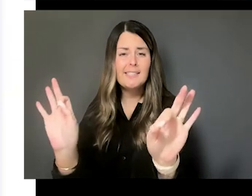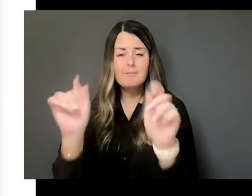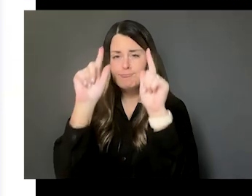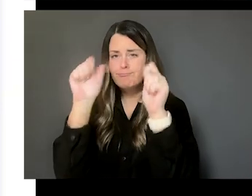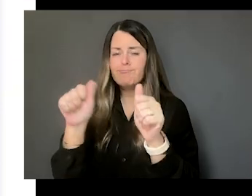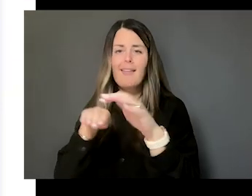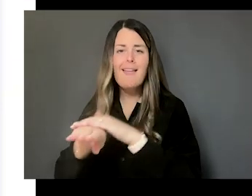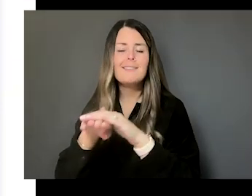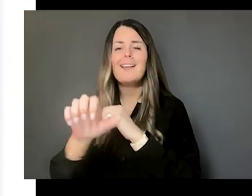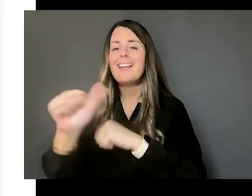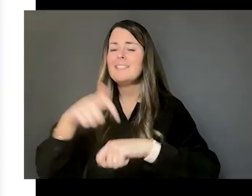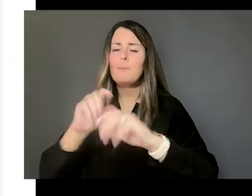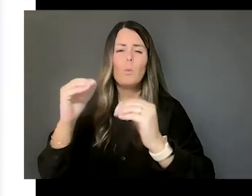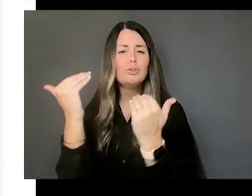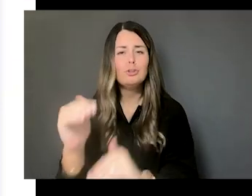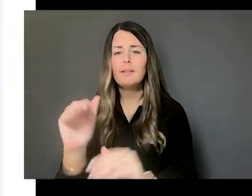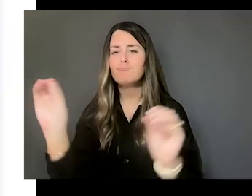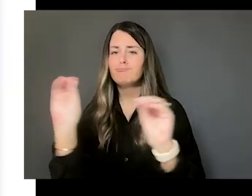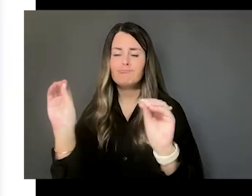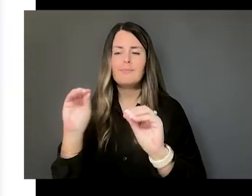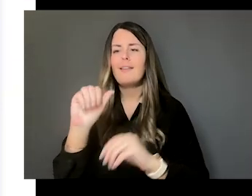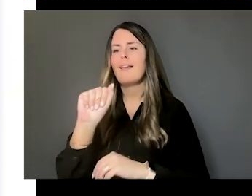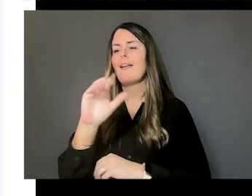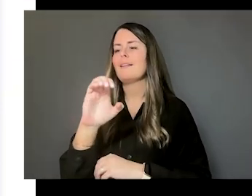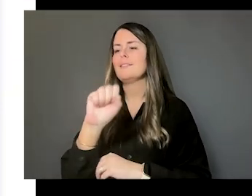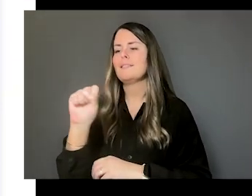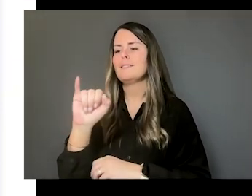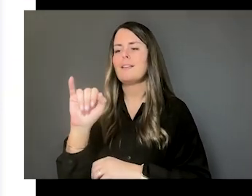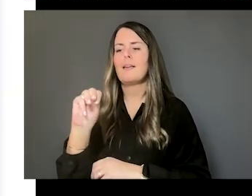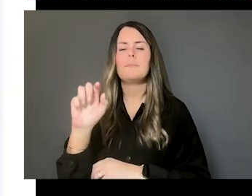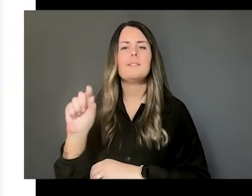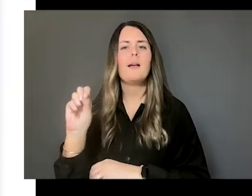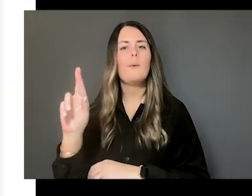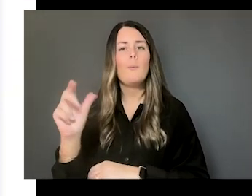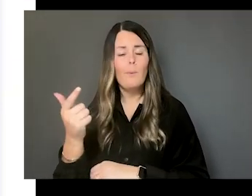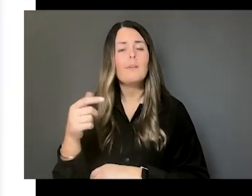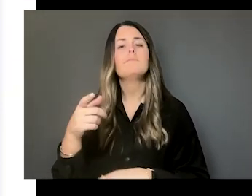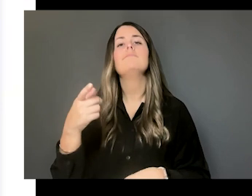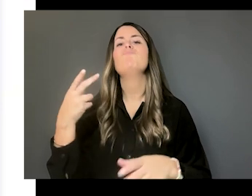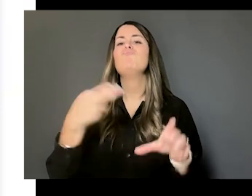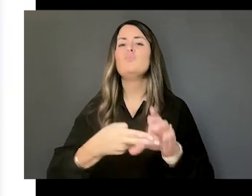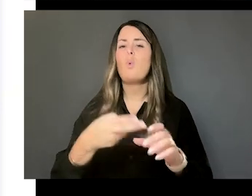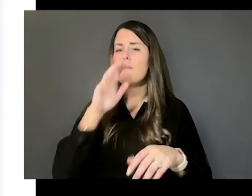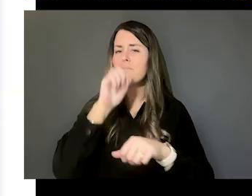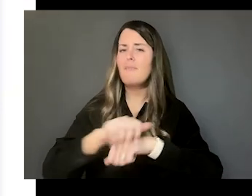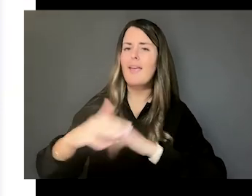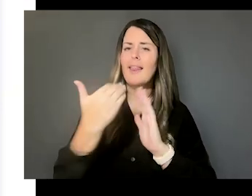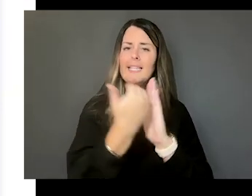with no access restrictions at AccessIM.org. You can also join our mailing list to stay up to date about our upcoming webinars